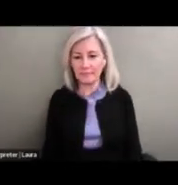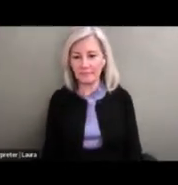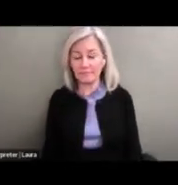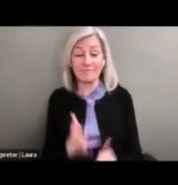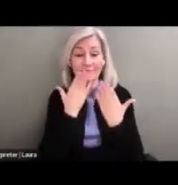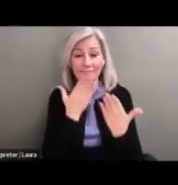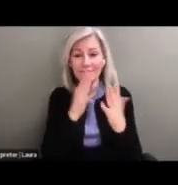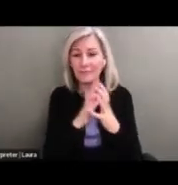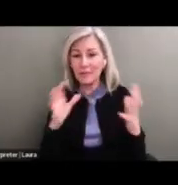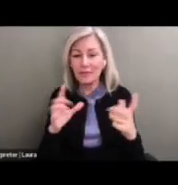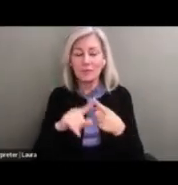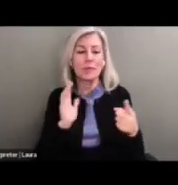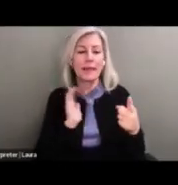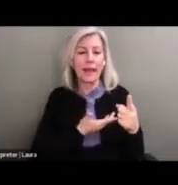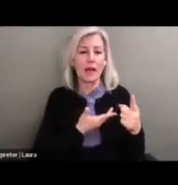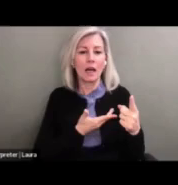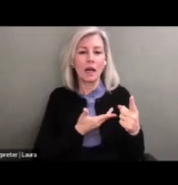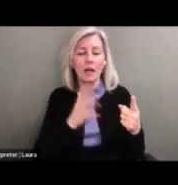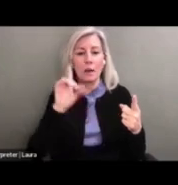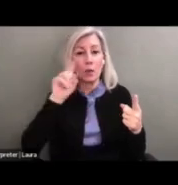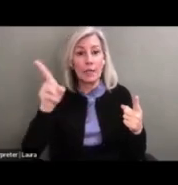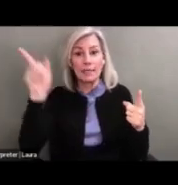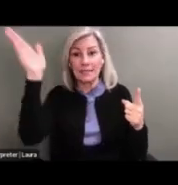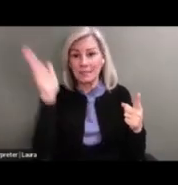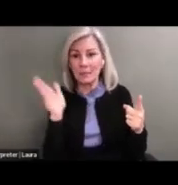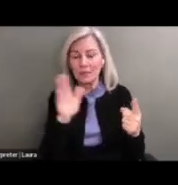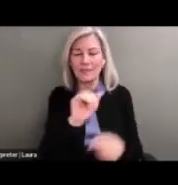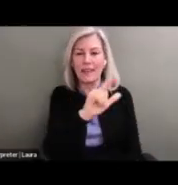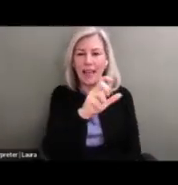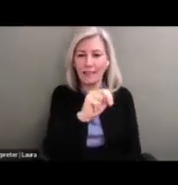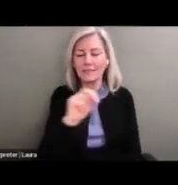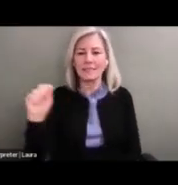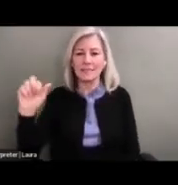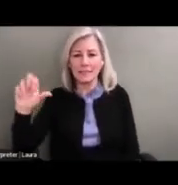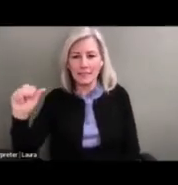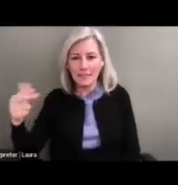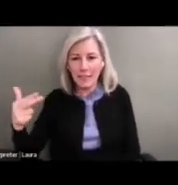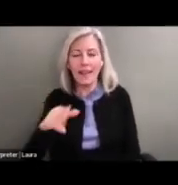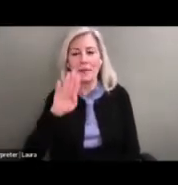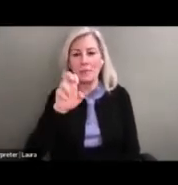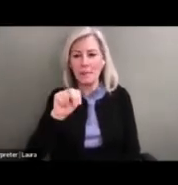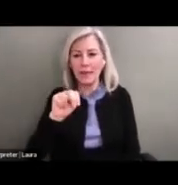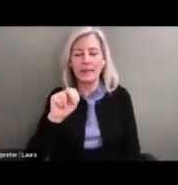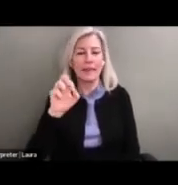you will receive an email, it is a very brief survey , won't take you more than 10 minutes.